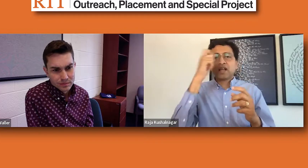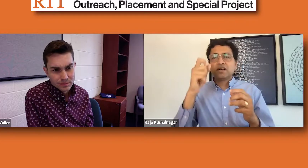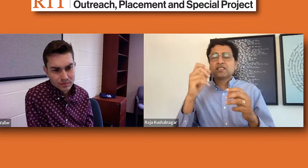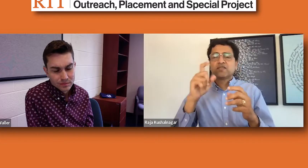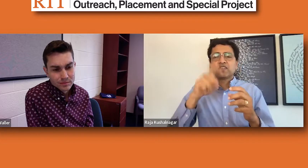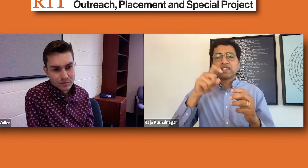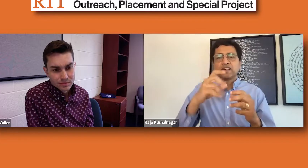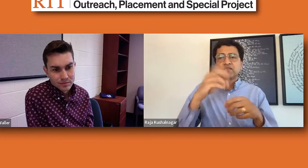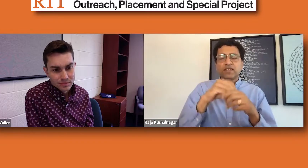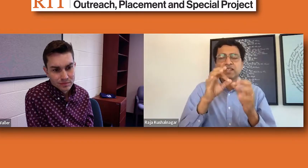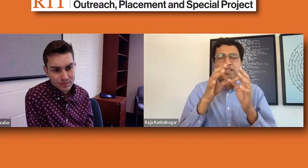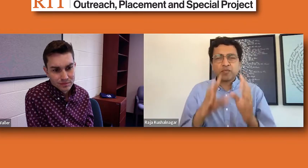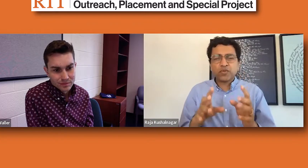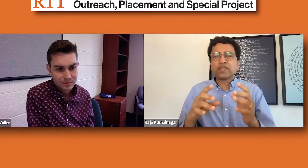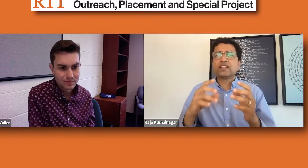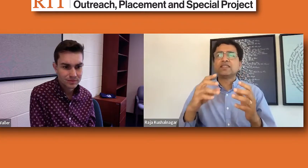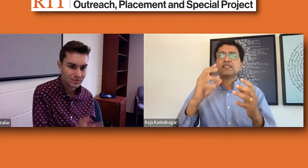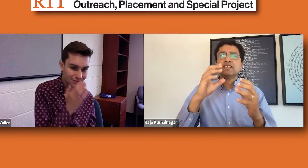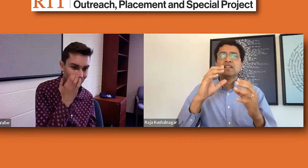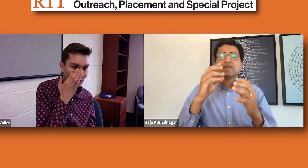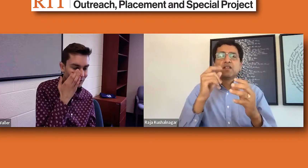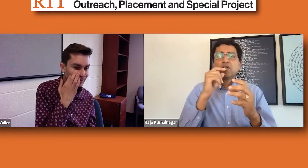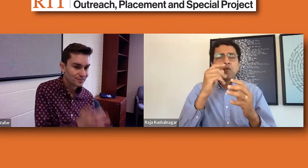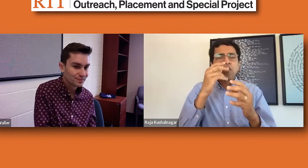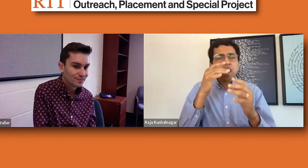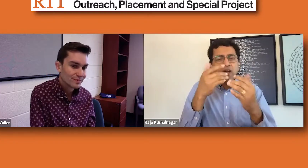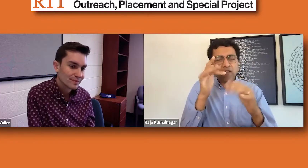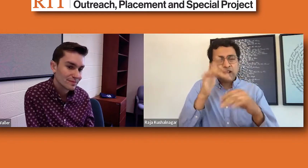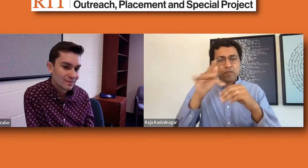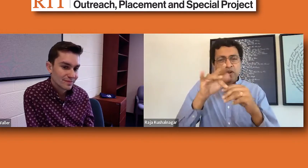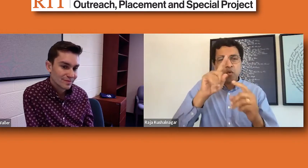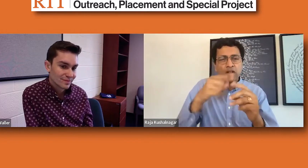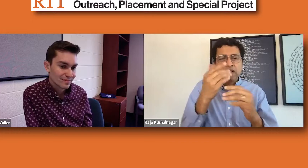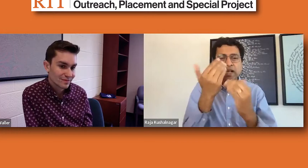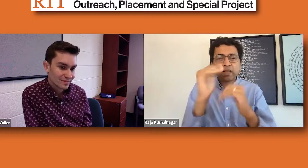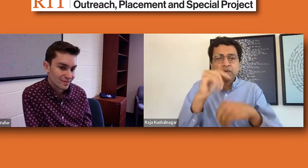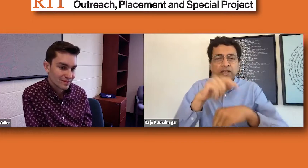However, we needed interpreters